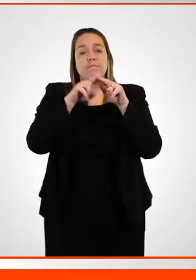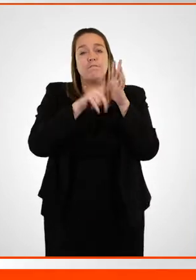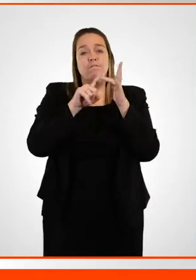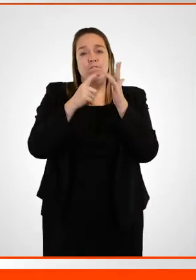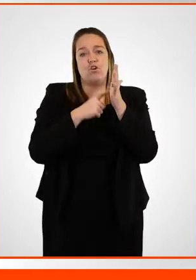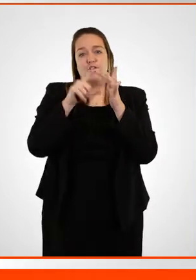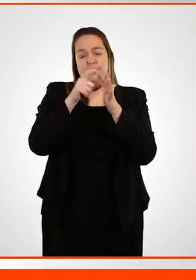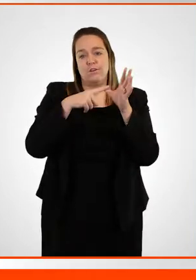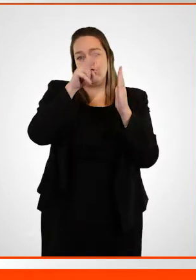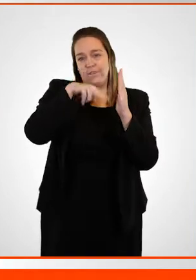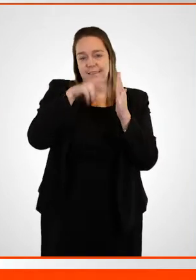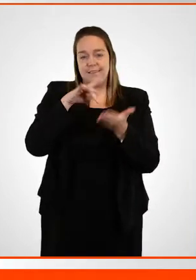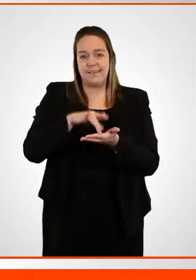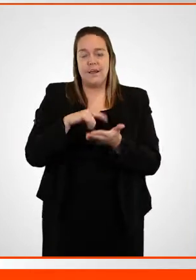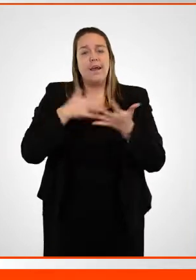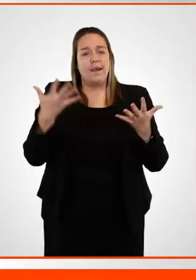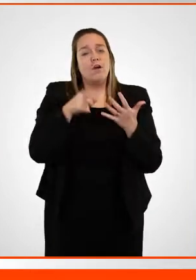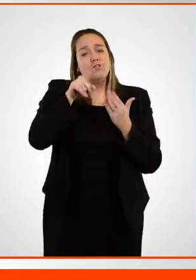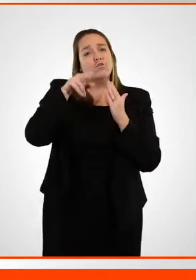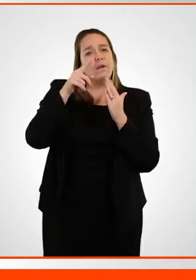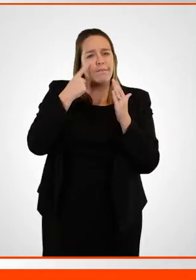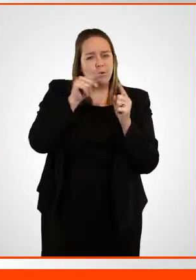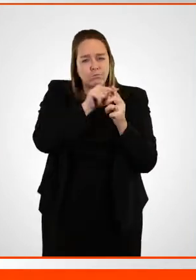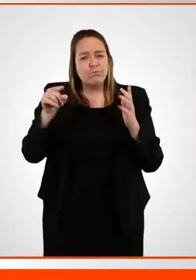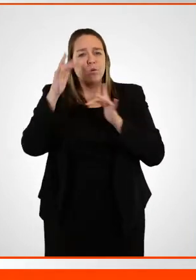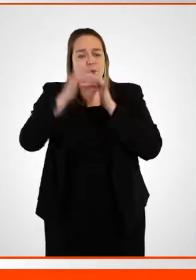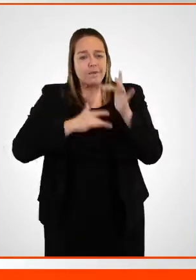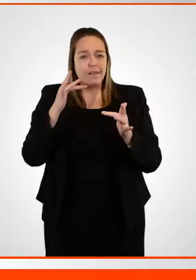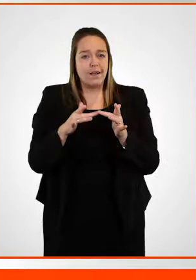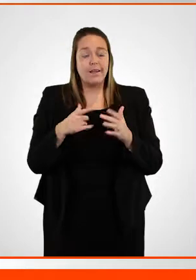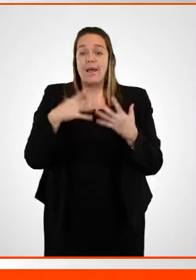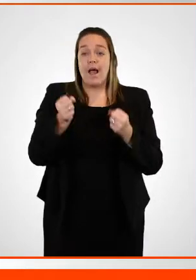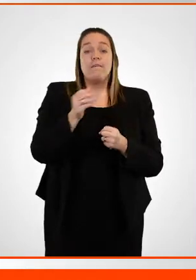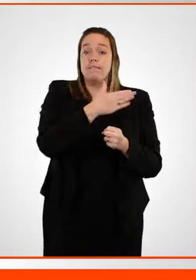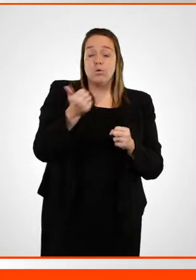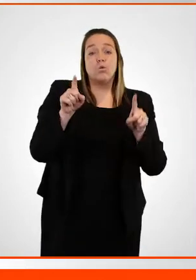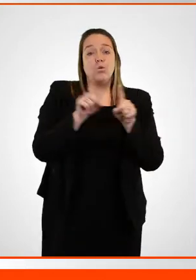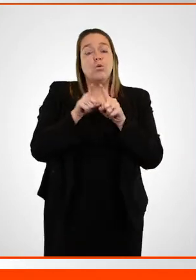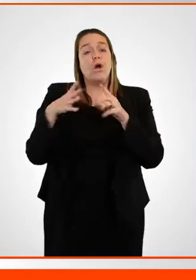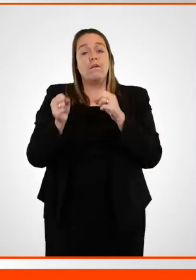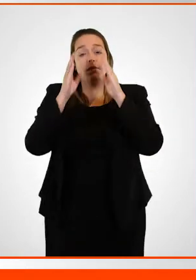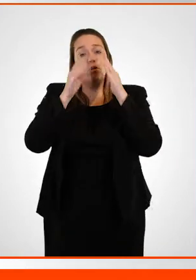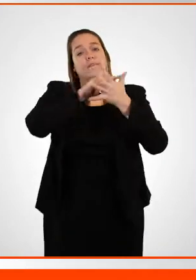I would really encourage you to look at these resources not only for fluency but they have it on all five of the dimensions